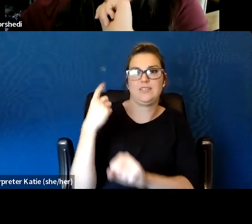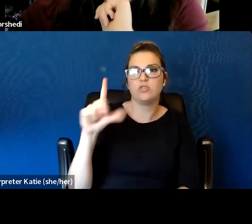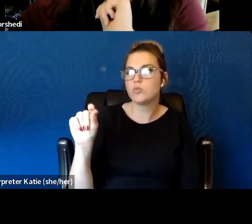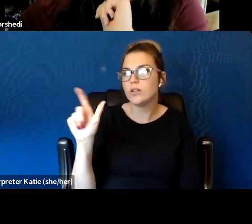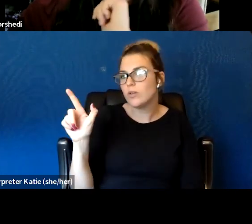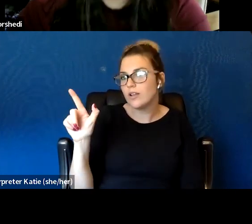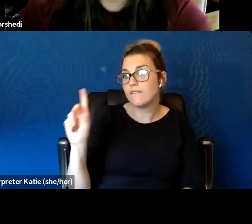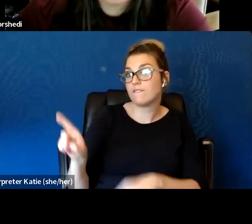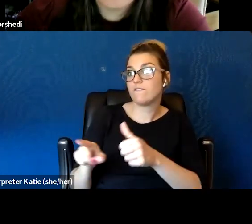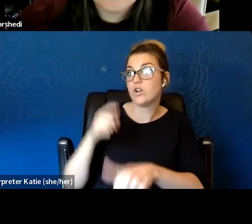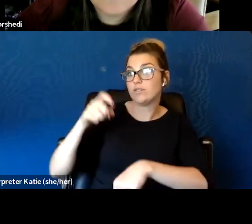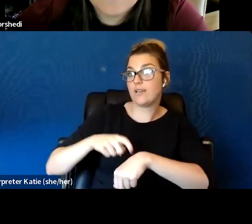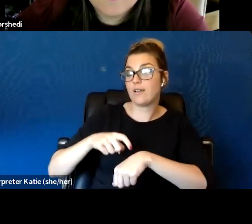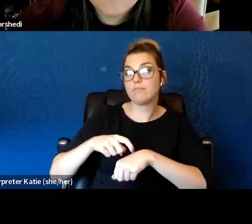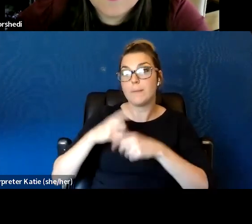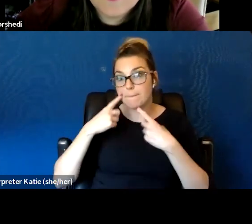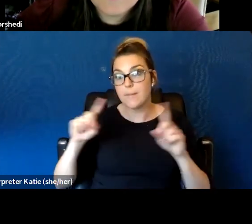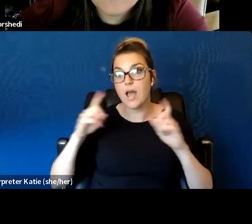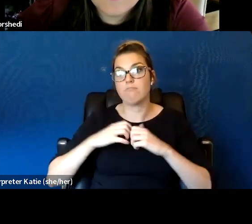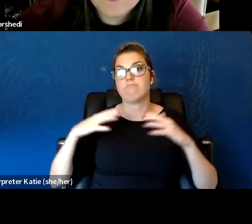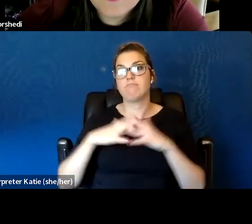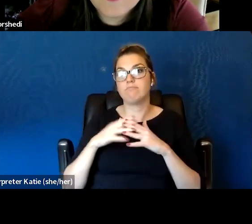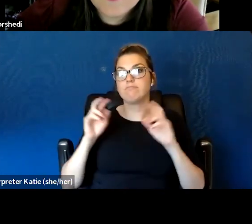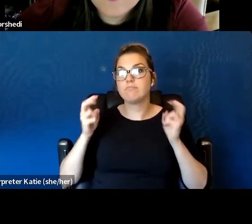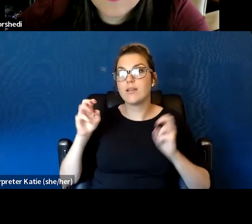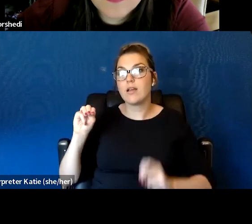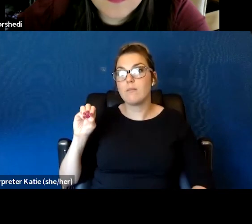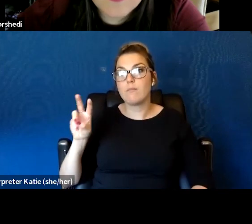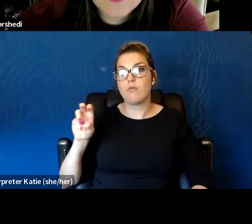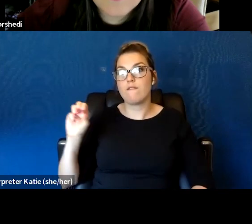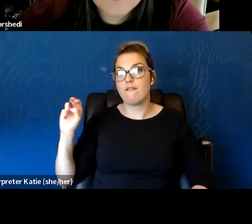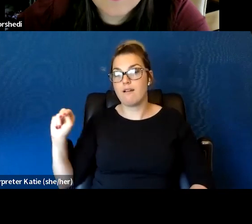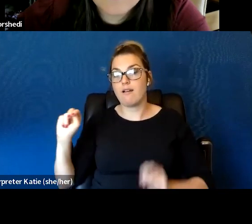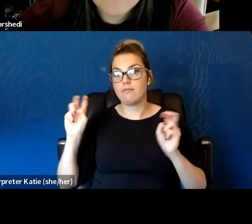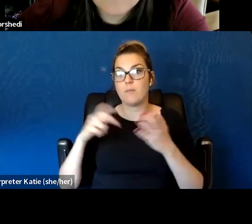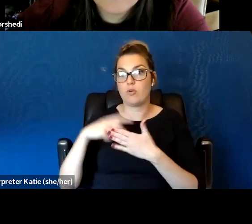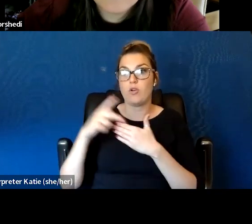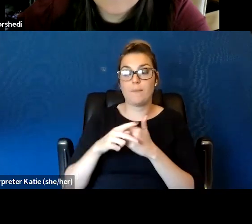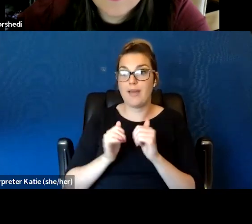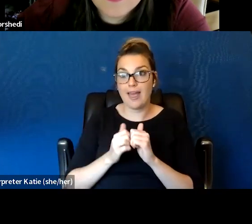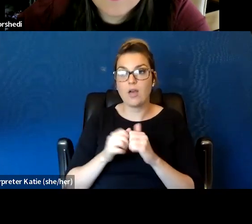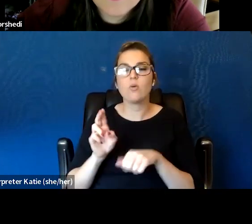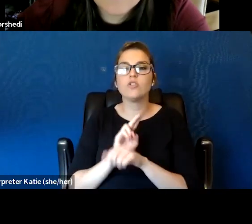we were able to do moving on in our community with those emergency housing vouchers. So you've probably heard of those,